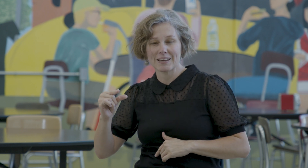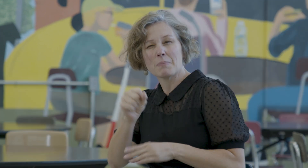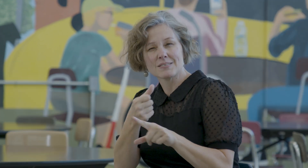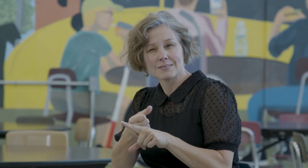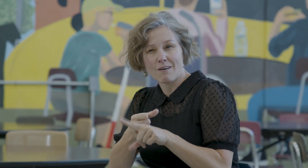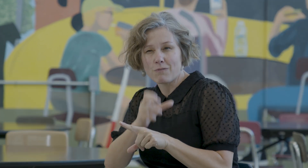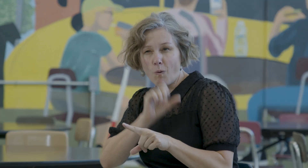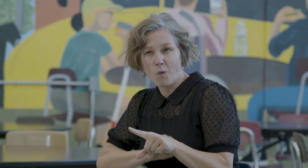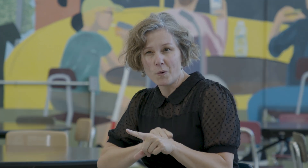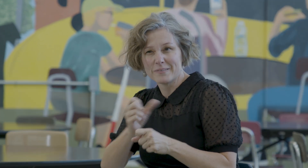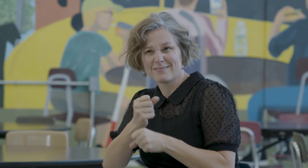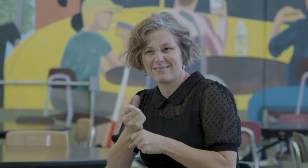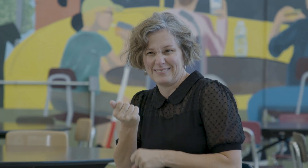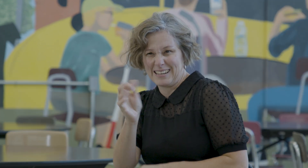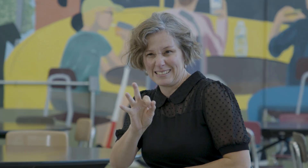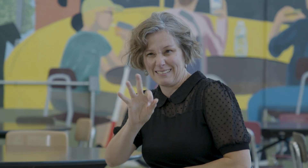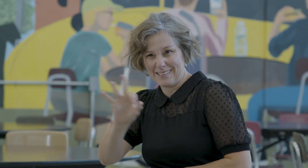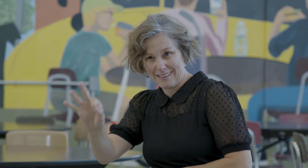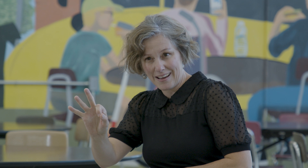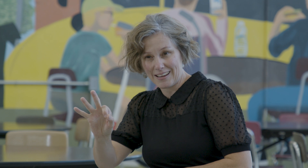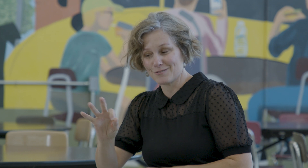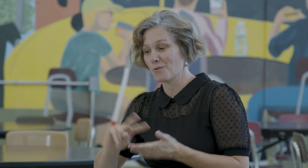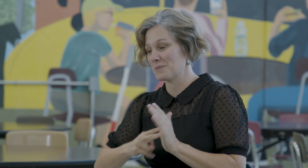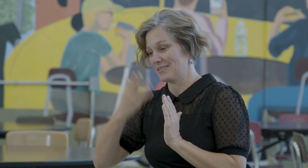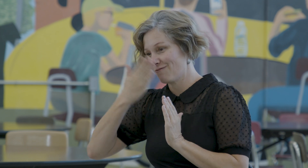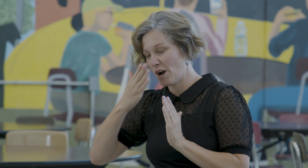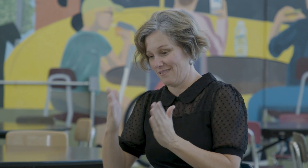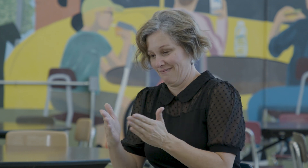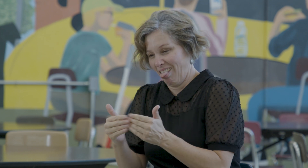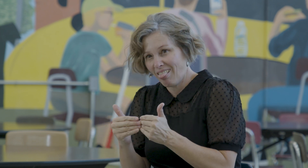Being an old bus from 1999, it needed some body work as well.